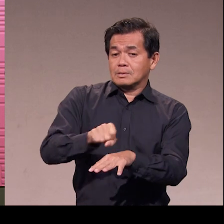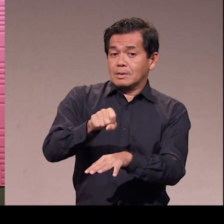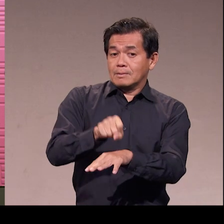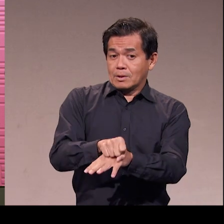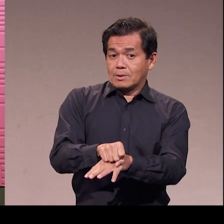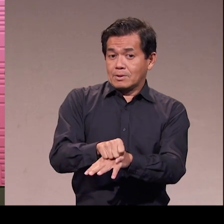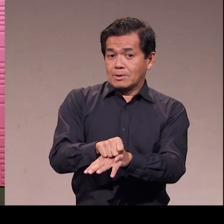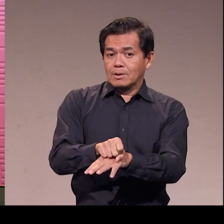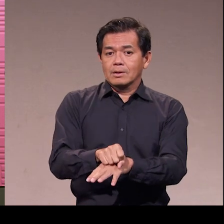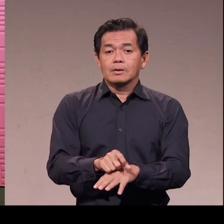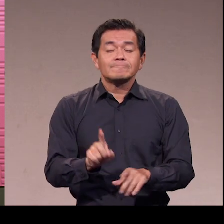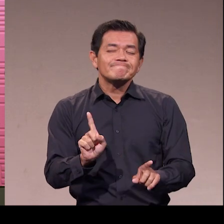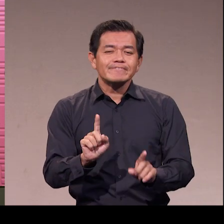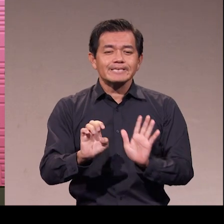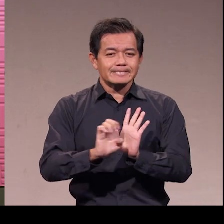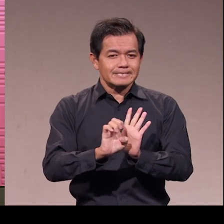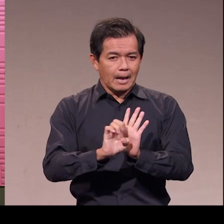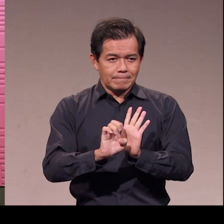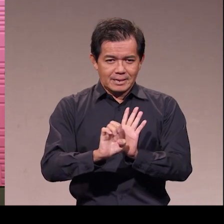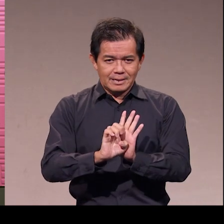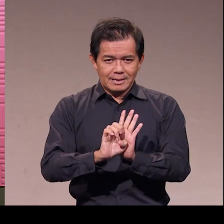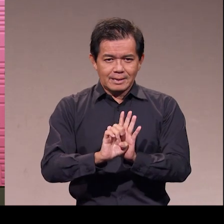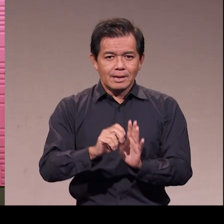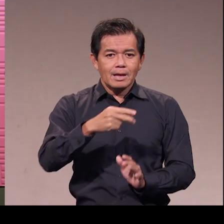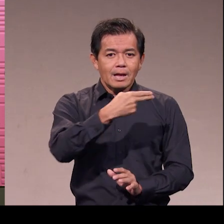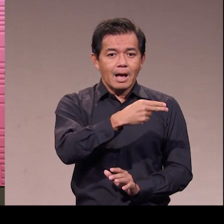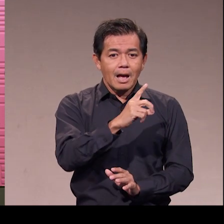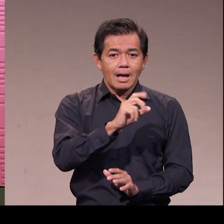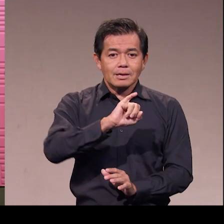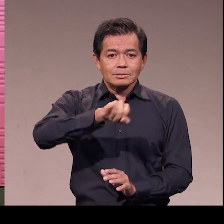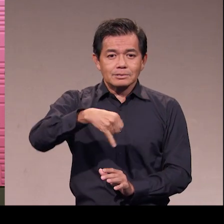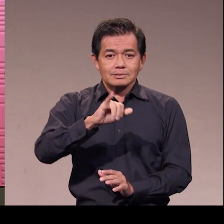For example, at Mr Lee Kuan Yew's funeral service,